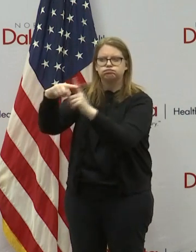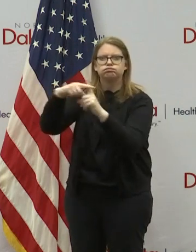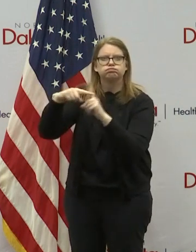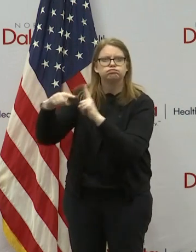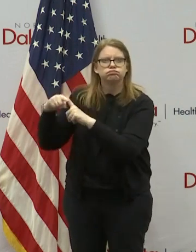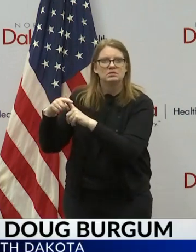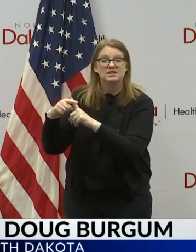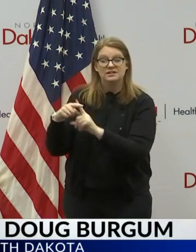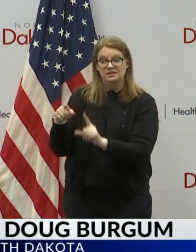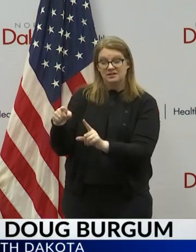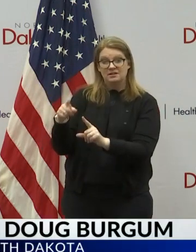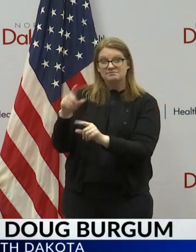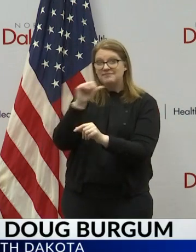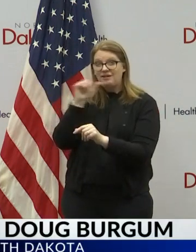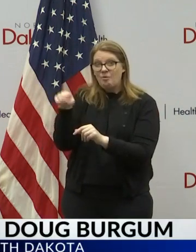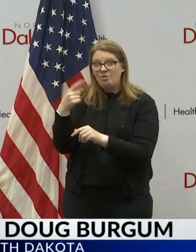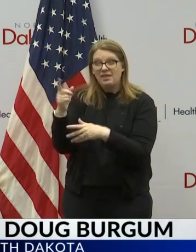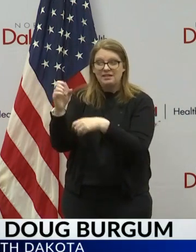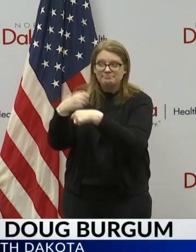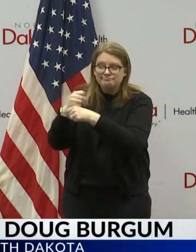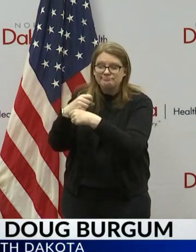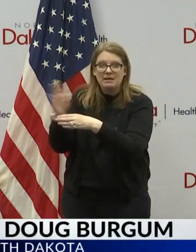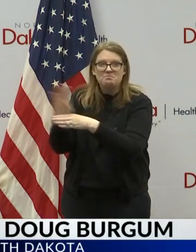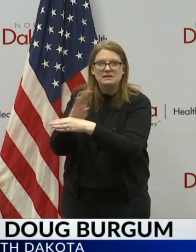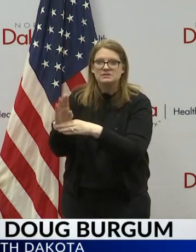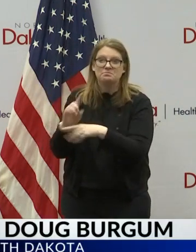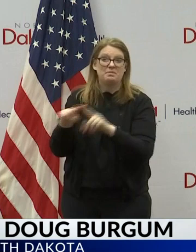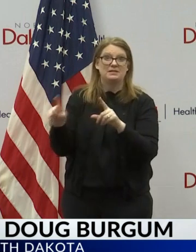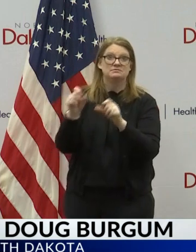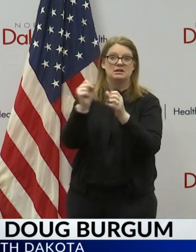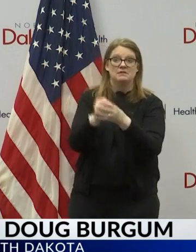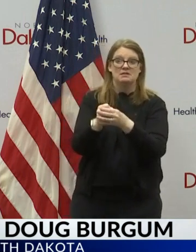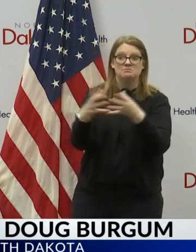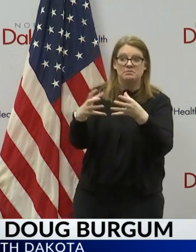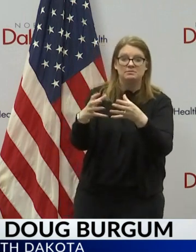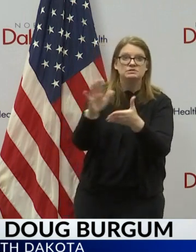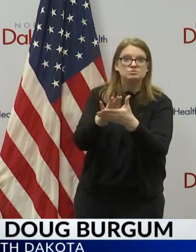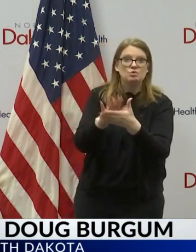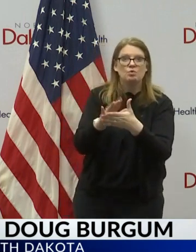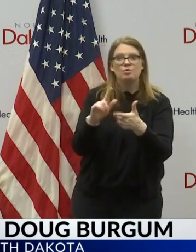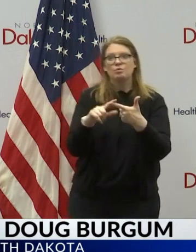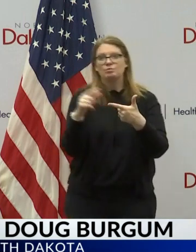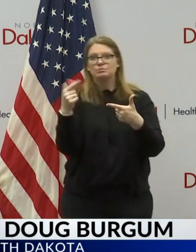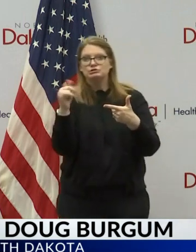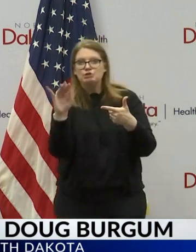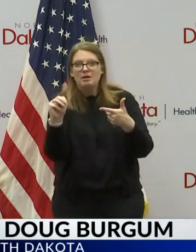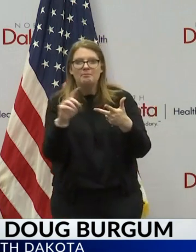A WEEK AGO AND NOW ONE OF THE HIGHEST, WE KNOW OUTBREAKS CAN HAPPEN ANYWHERE. IT IS NOT JUST MANUFACTURING FACILITIES, BUT THEY CAN